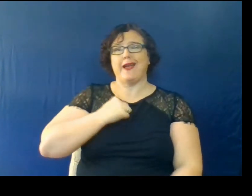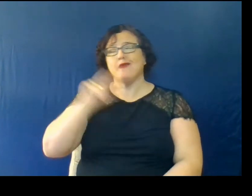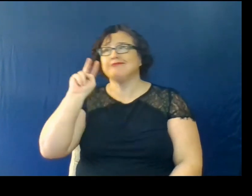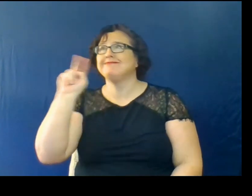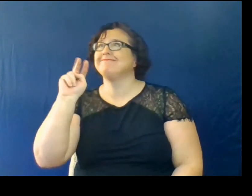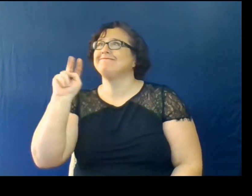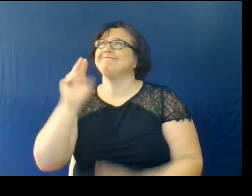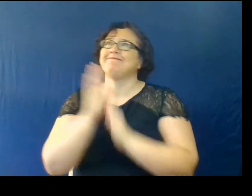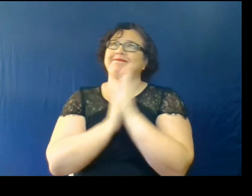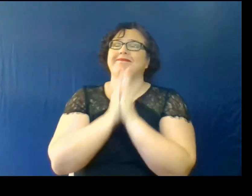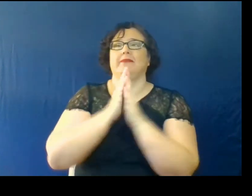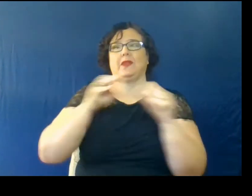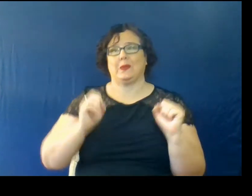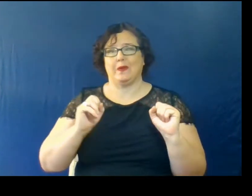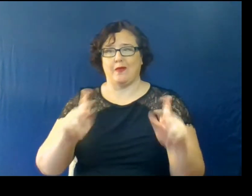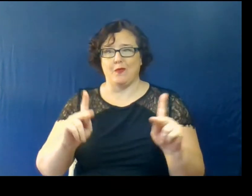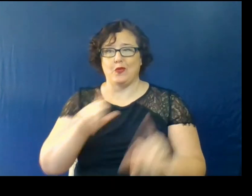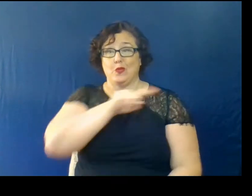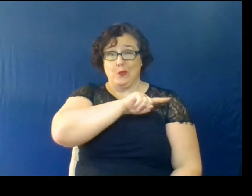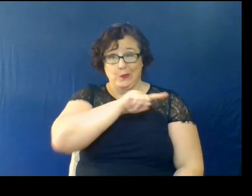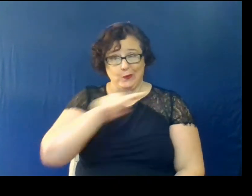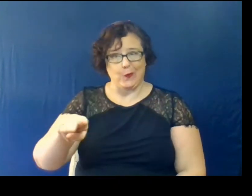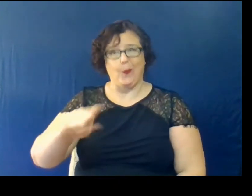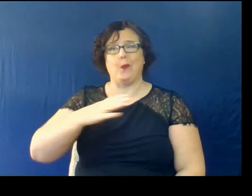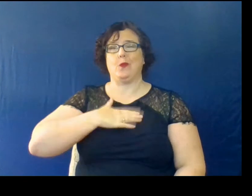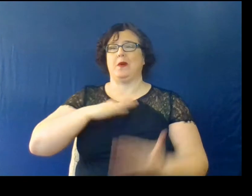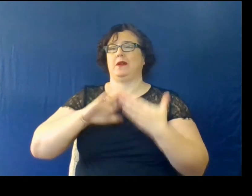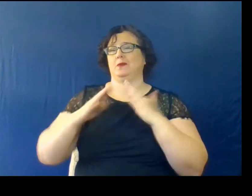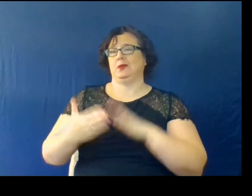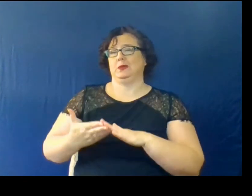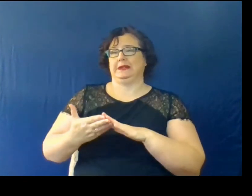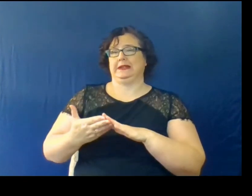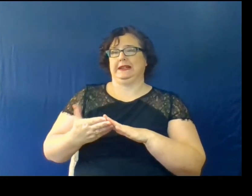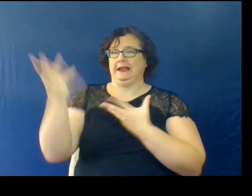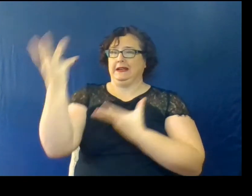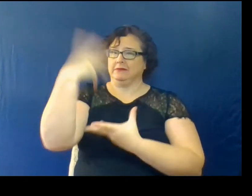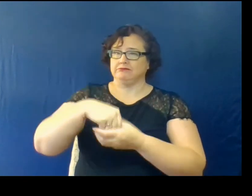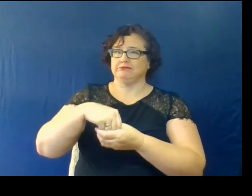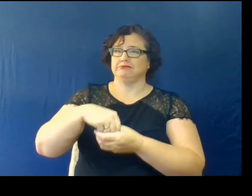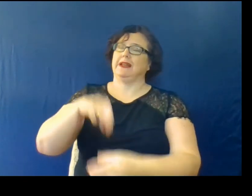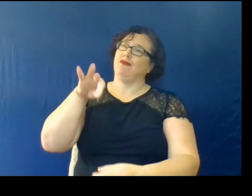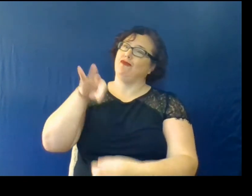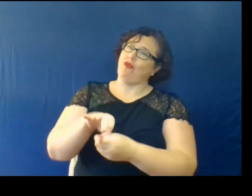opportunity, to go out into my community and cast my vote the same way that everyone else does.